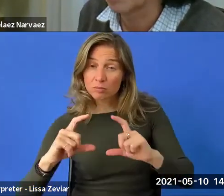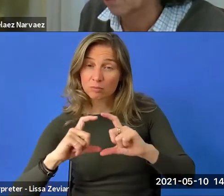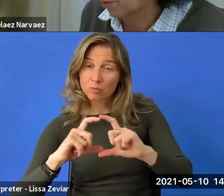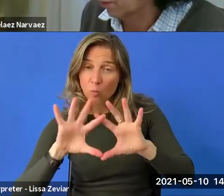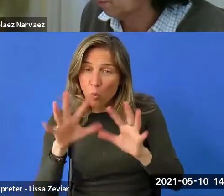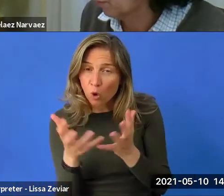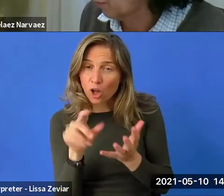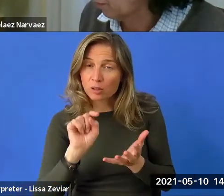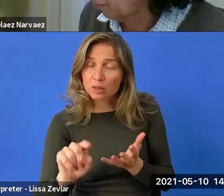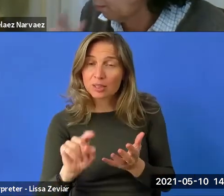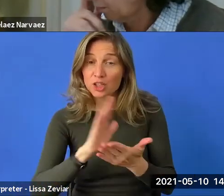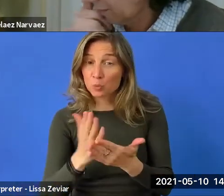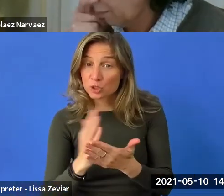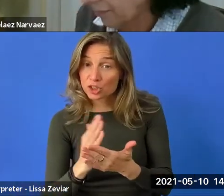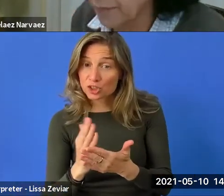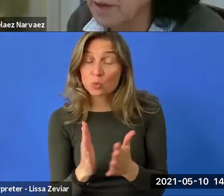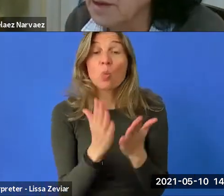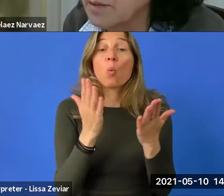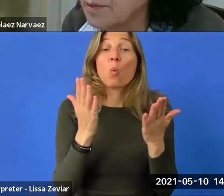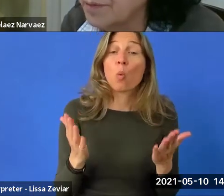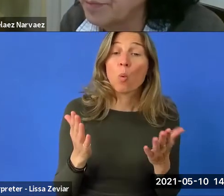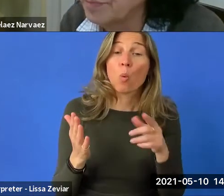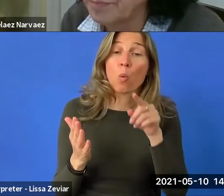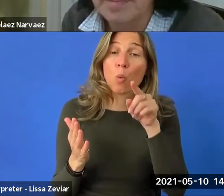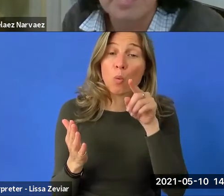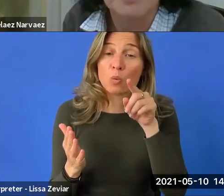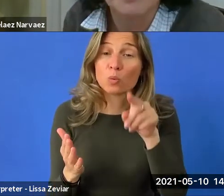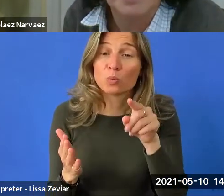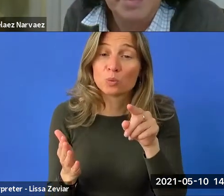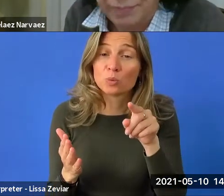and you can also pin the international sign interpreter.